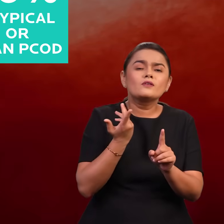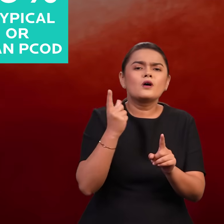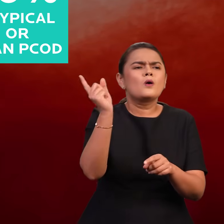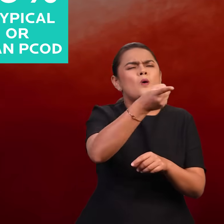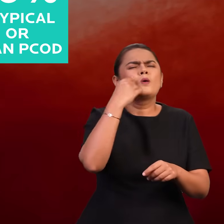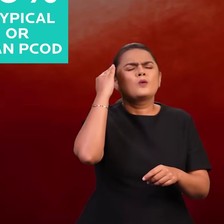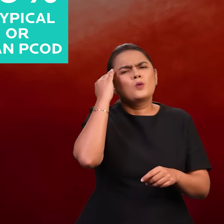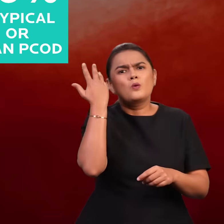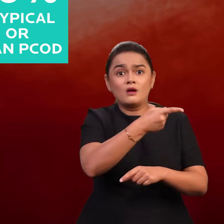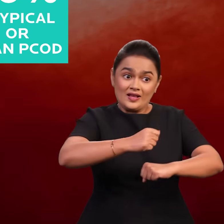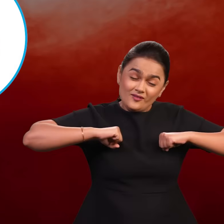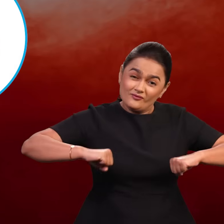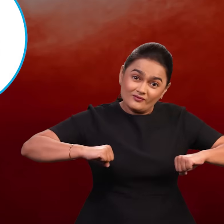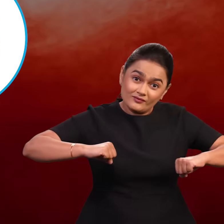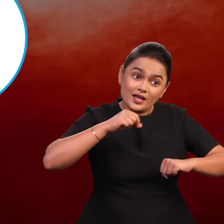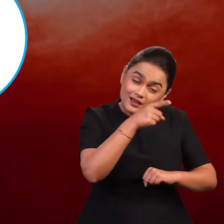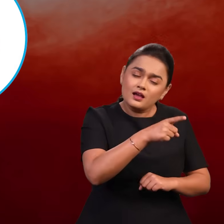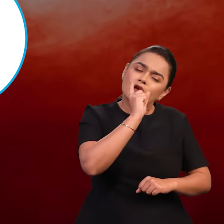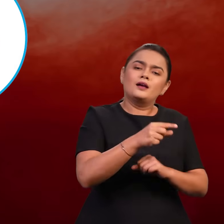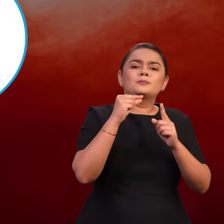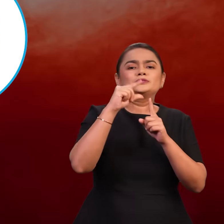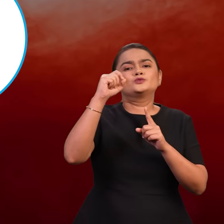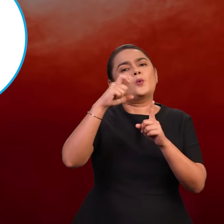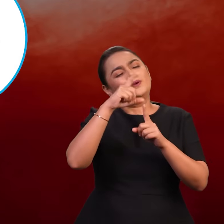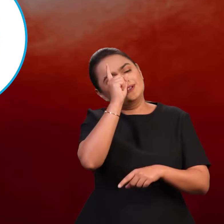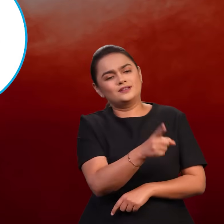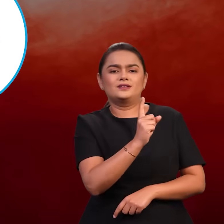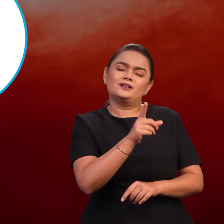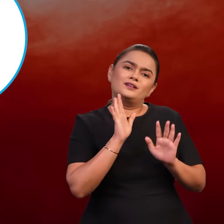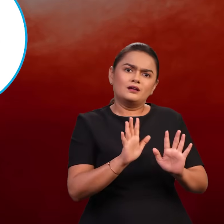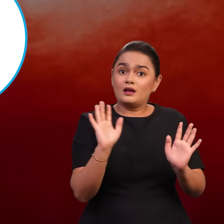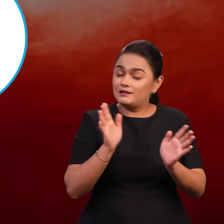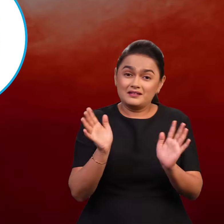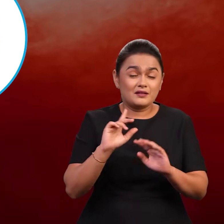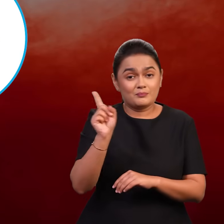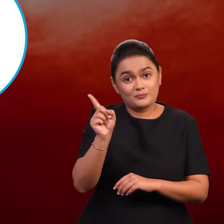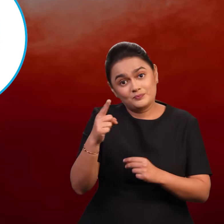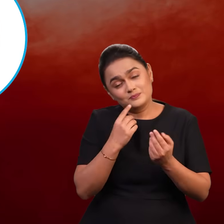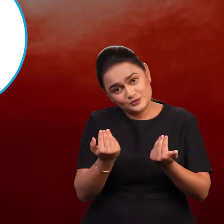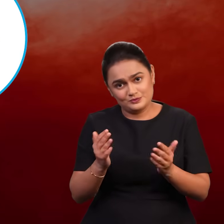many think being fat is the main reason for PCOD. But thats not the case.